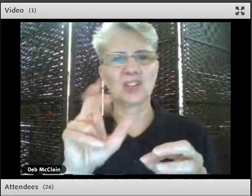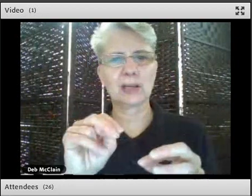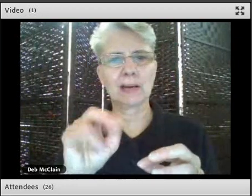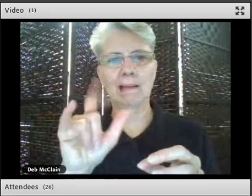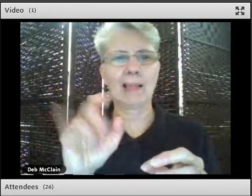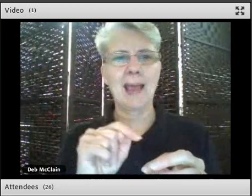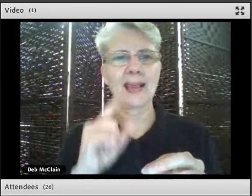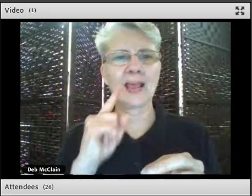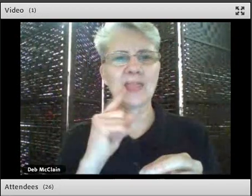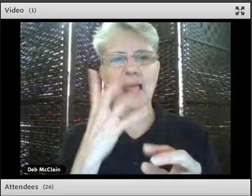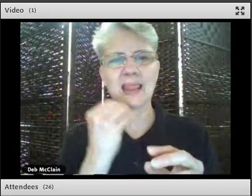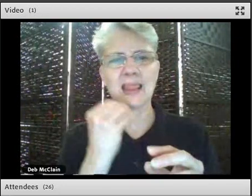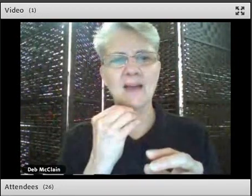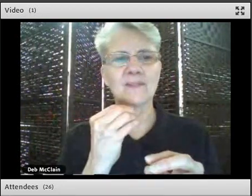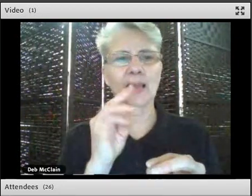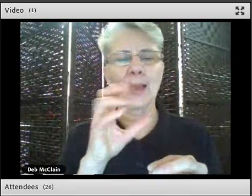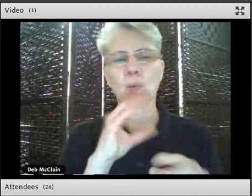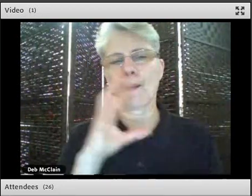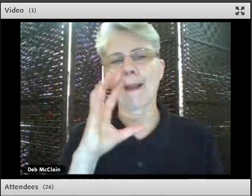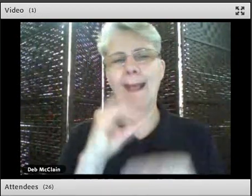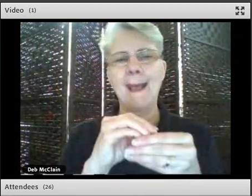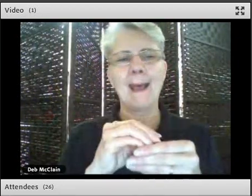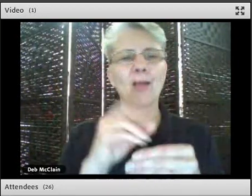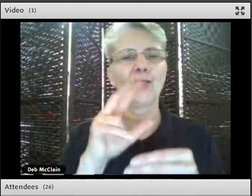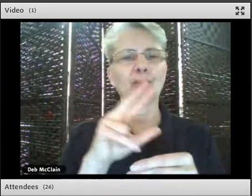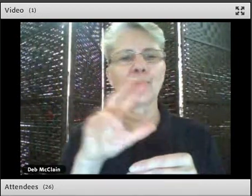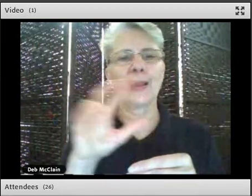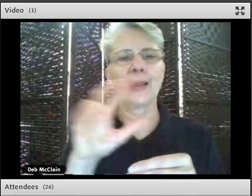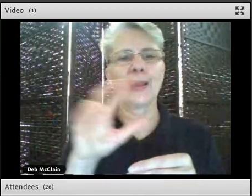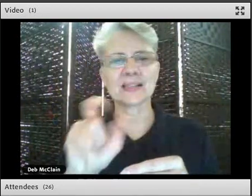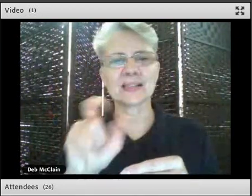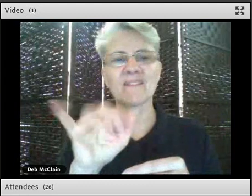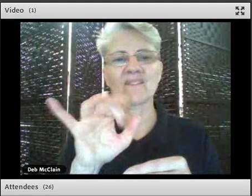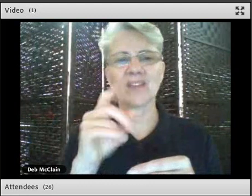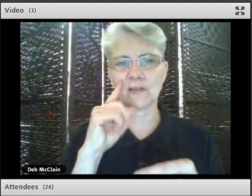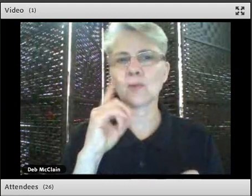It will read what you have coded in the fixed fields and control fields